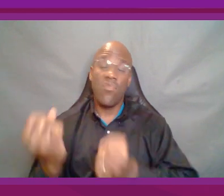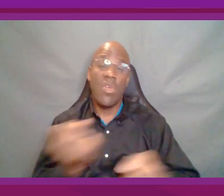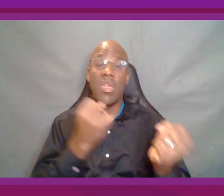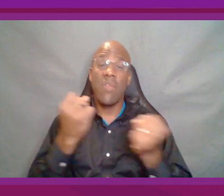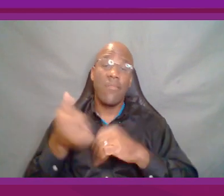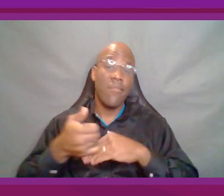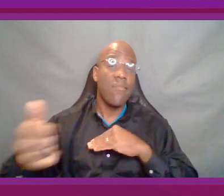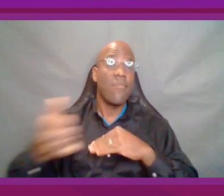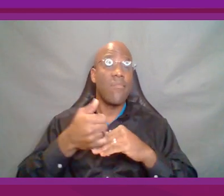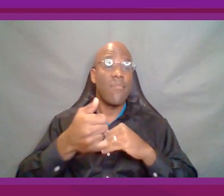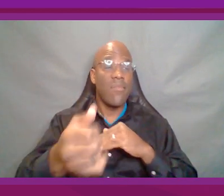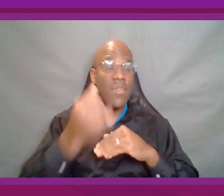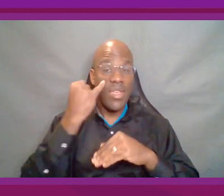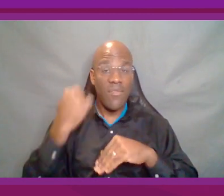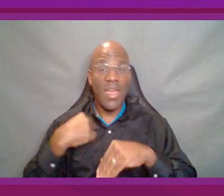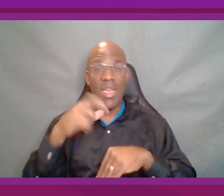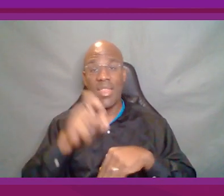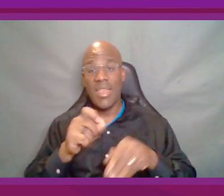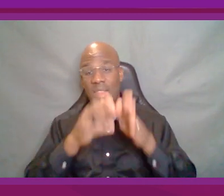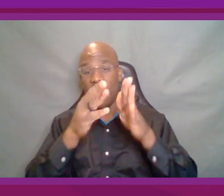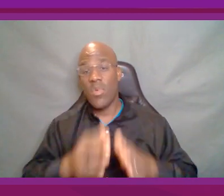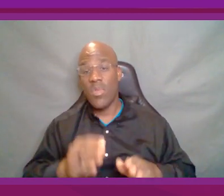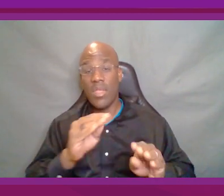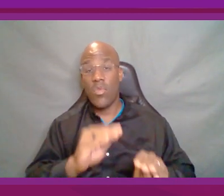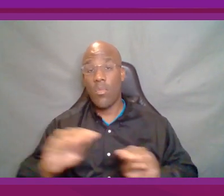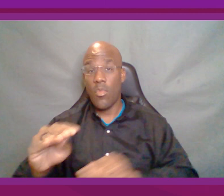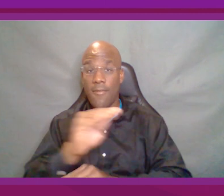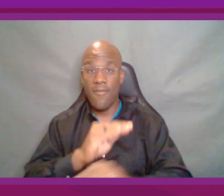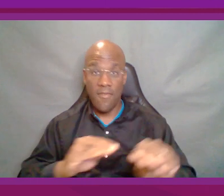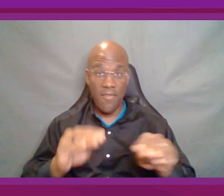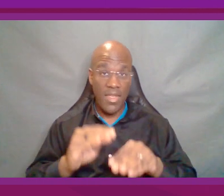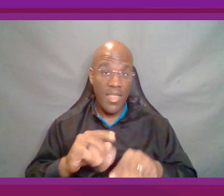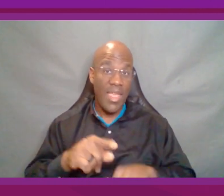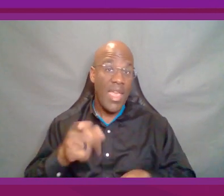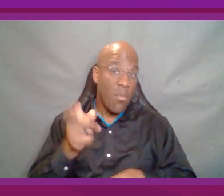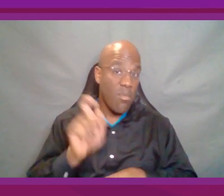if you need the person to move around that doesn't necessarily mean you need them to